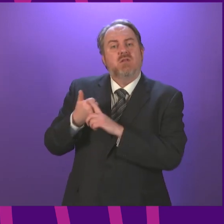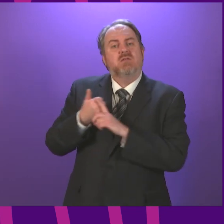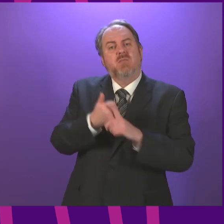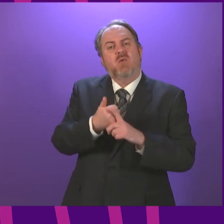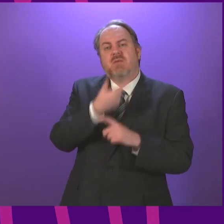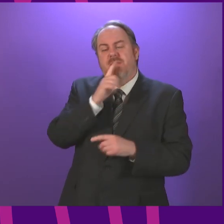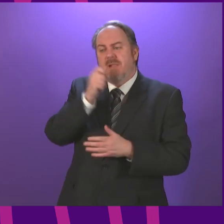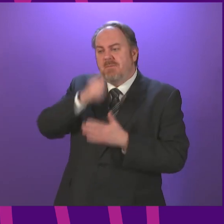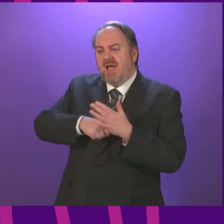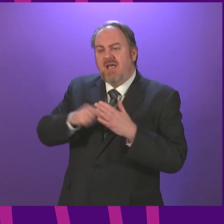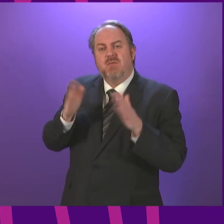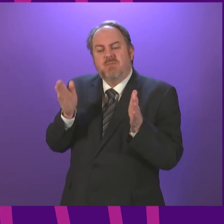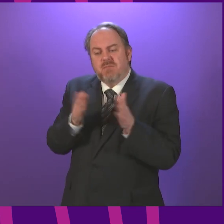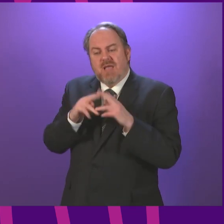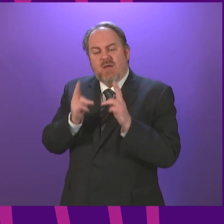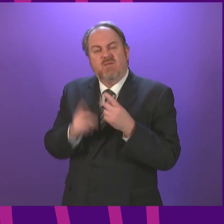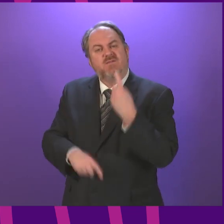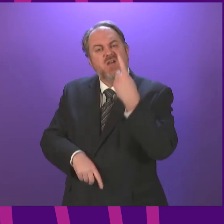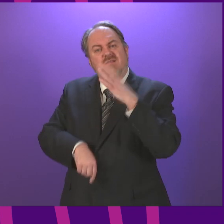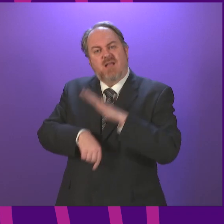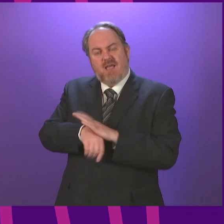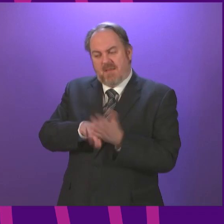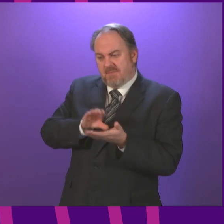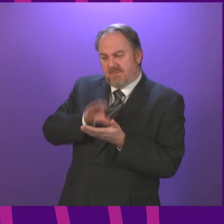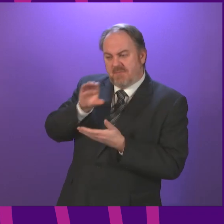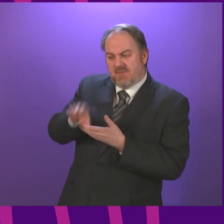and others who wish to buy a home. In particular, the first-time buyer relief will mean that